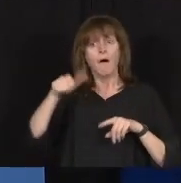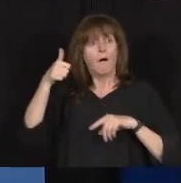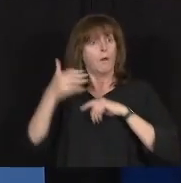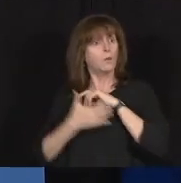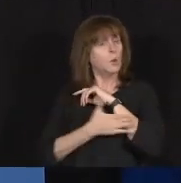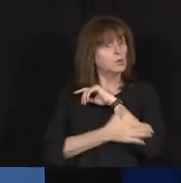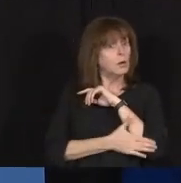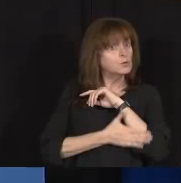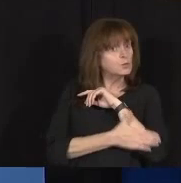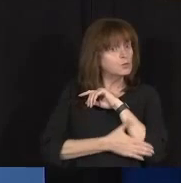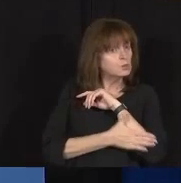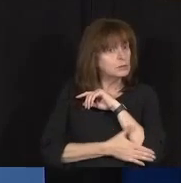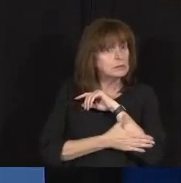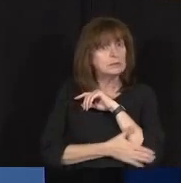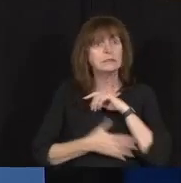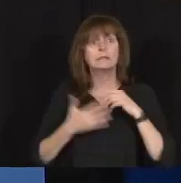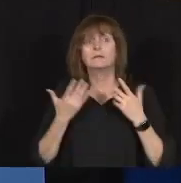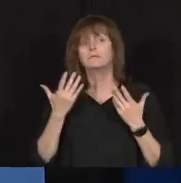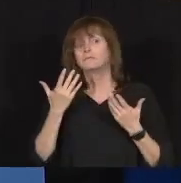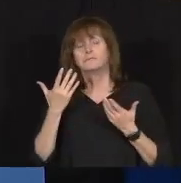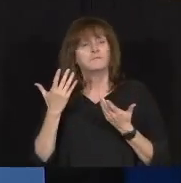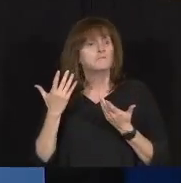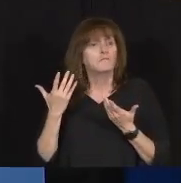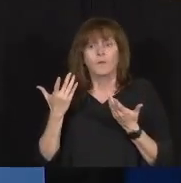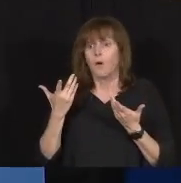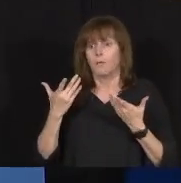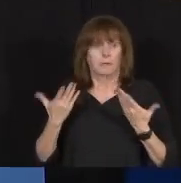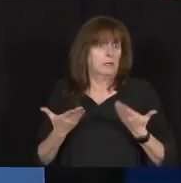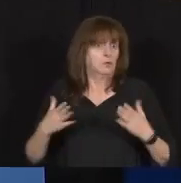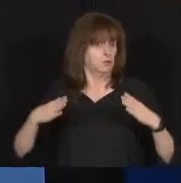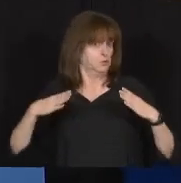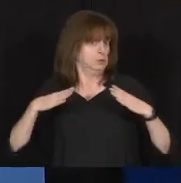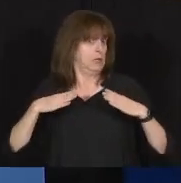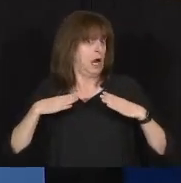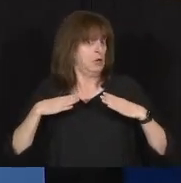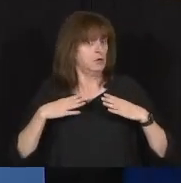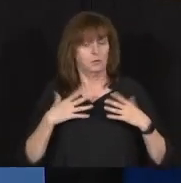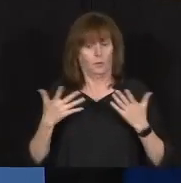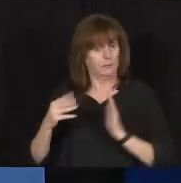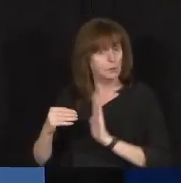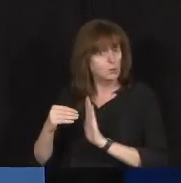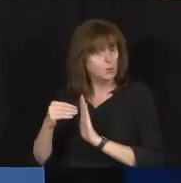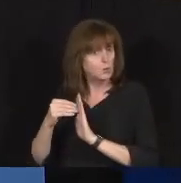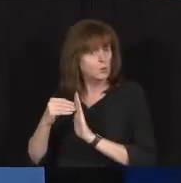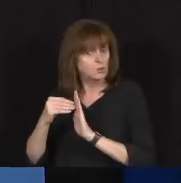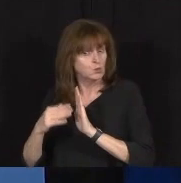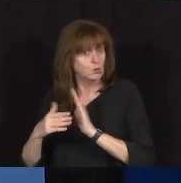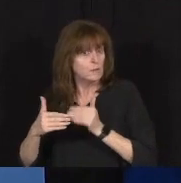so on. W hat we are trying to do is match the employer's needs